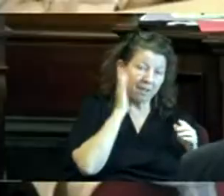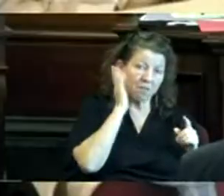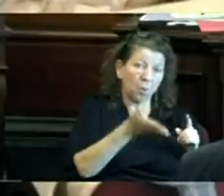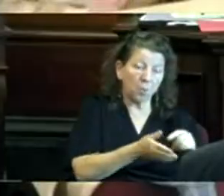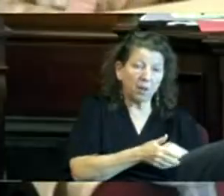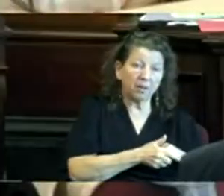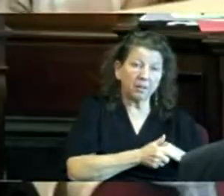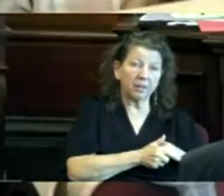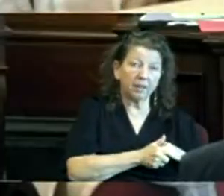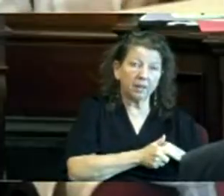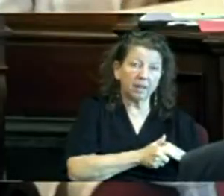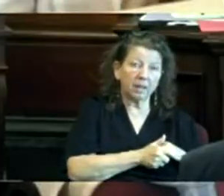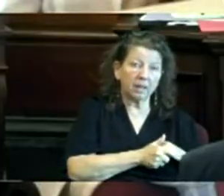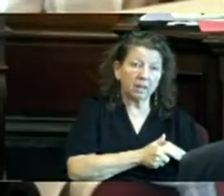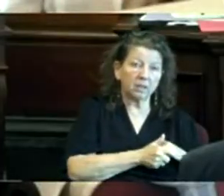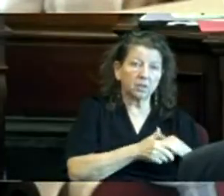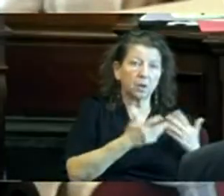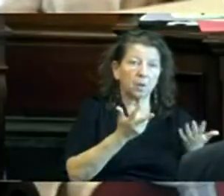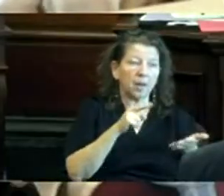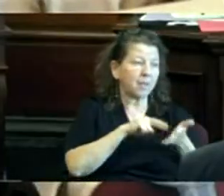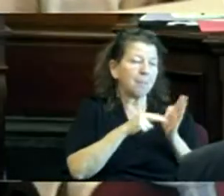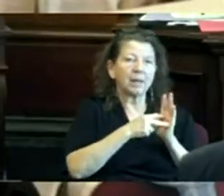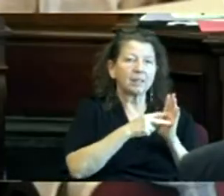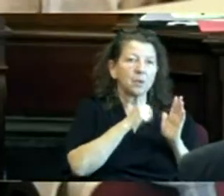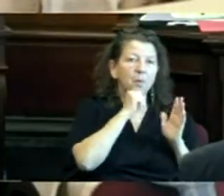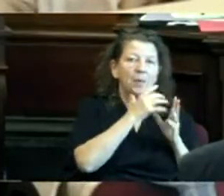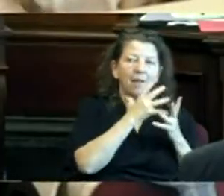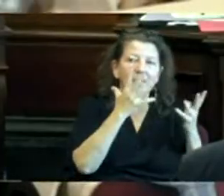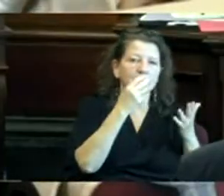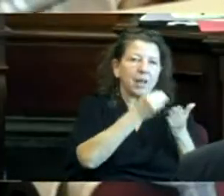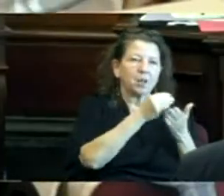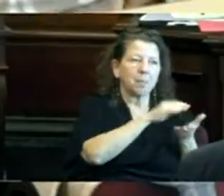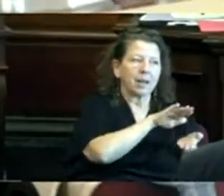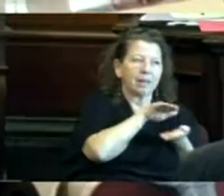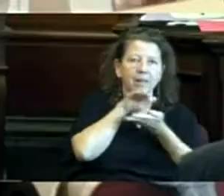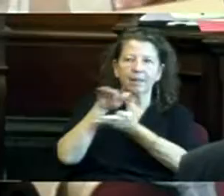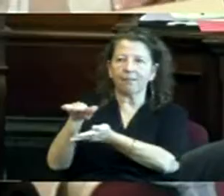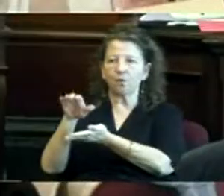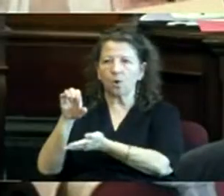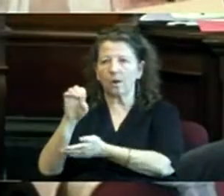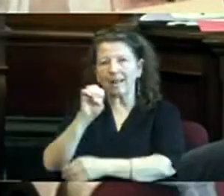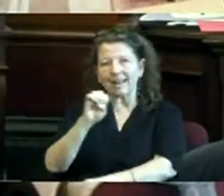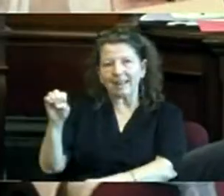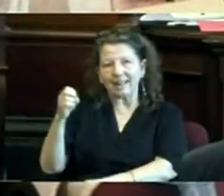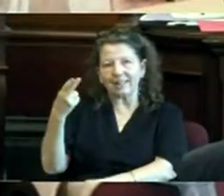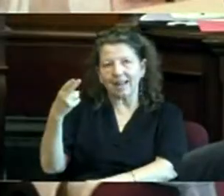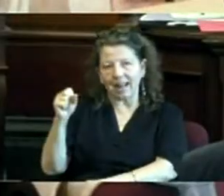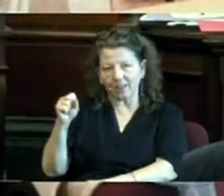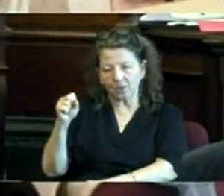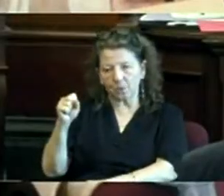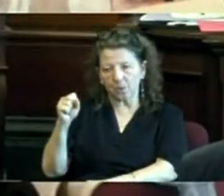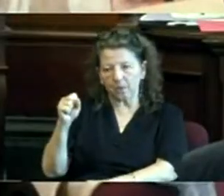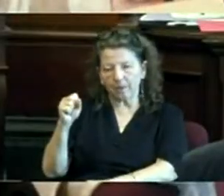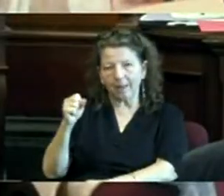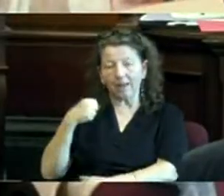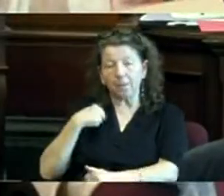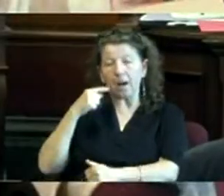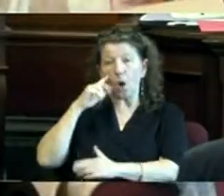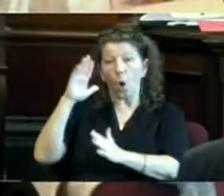to be dealt with, and they're going to be expensive. And that probably means that we won't